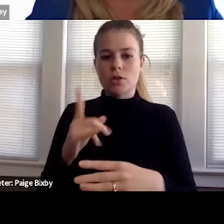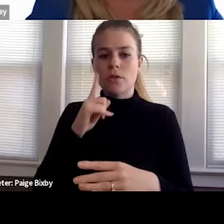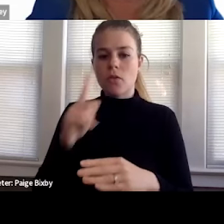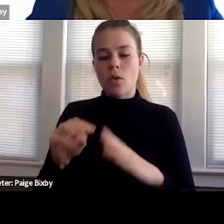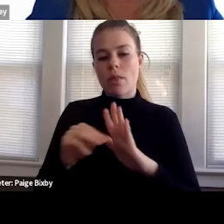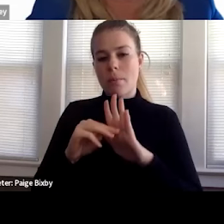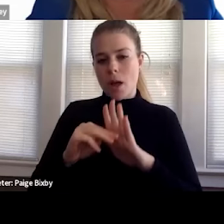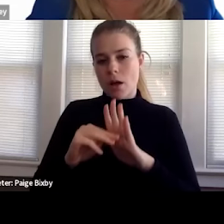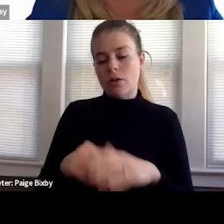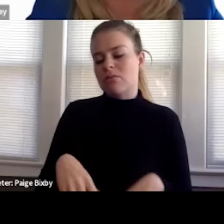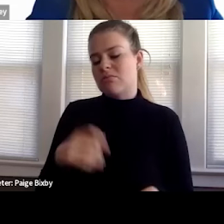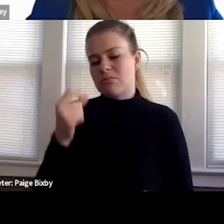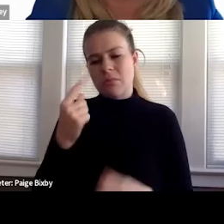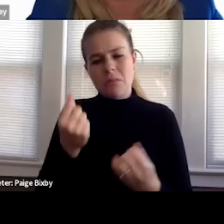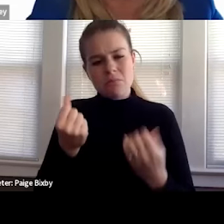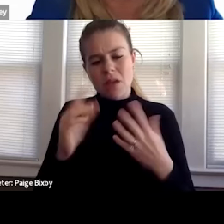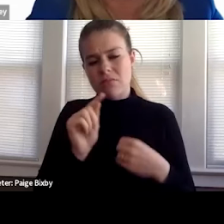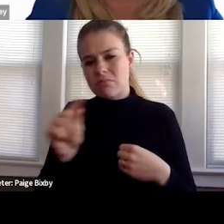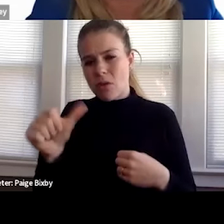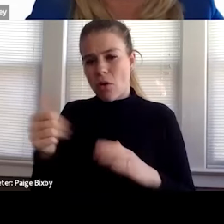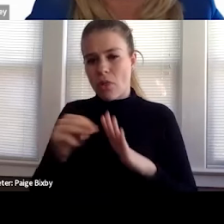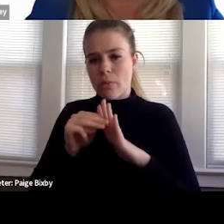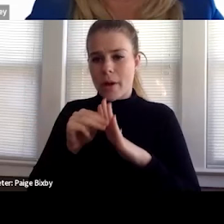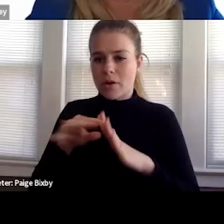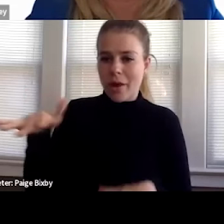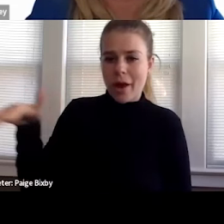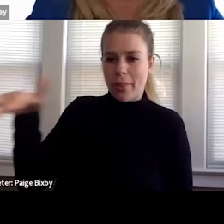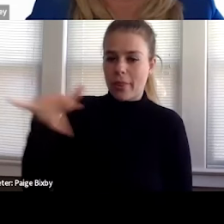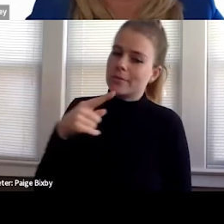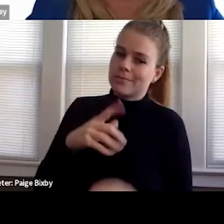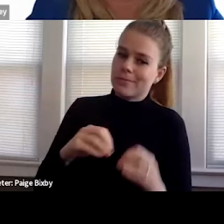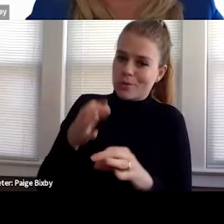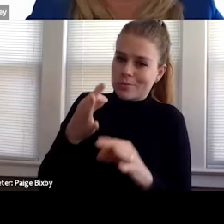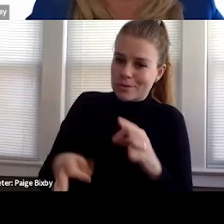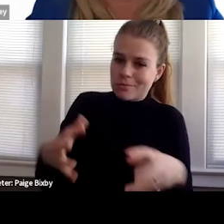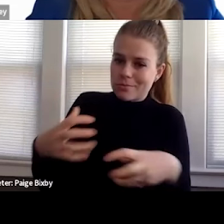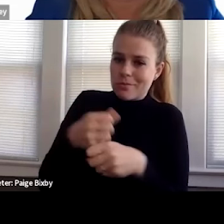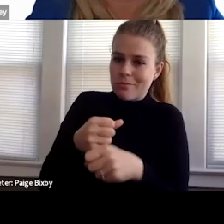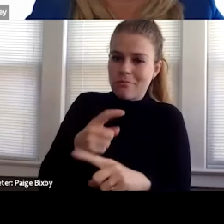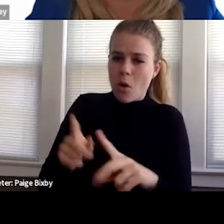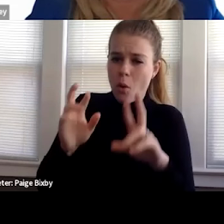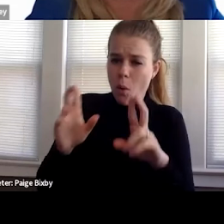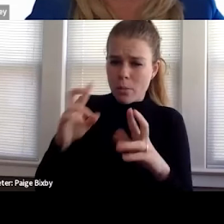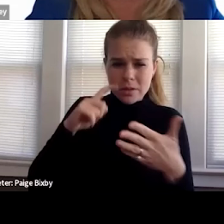There's many other models out there. So this is a little simplistic, but I hope you can kind of see how we're looking at how family treatment courts